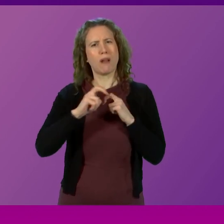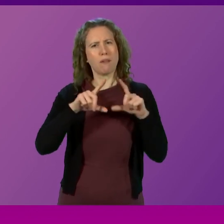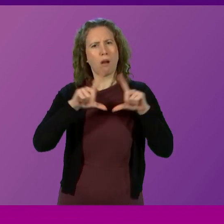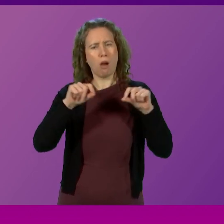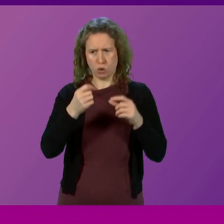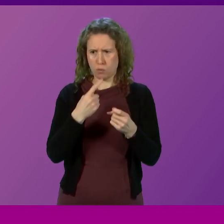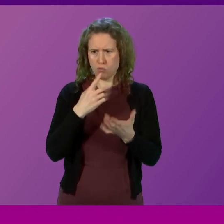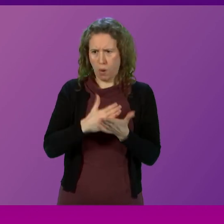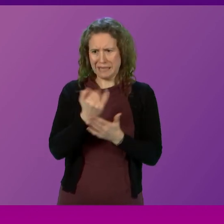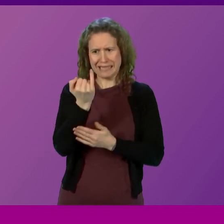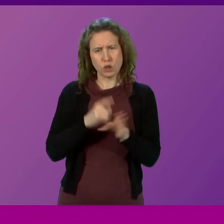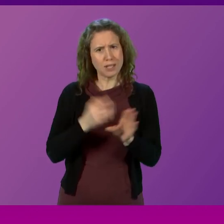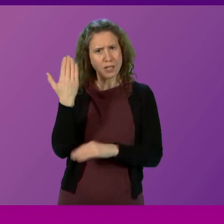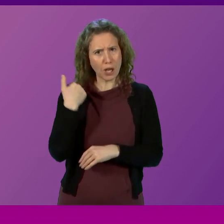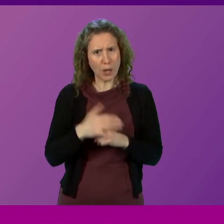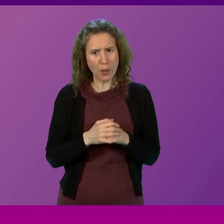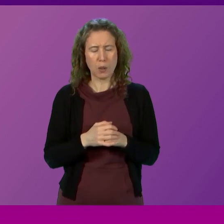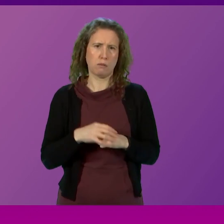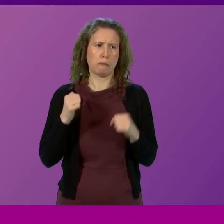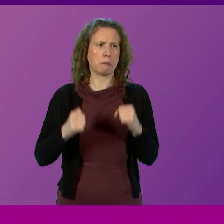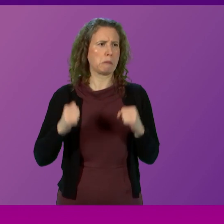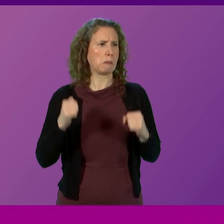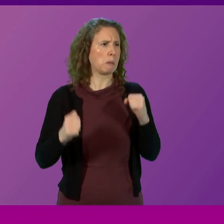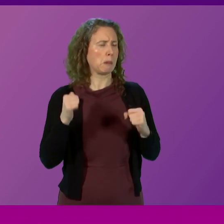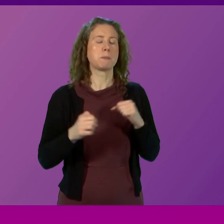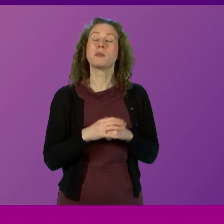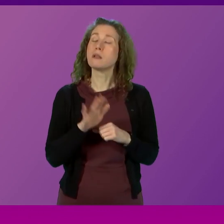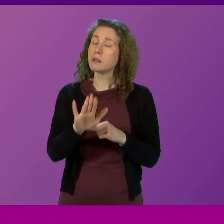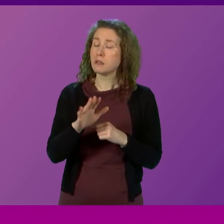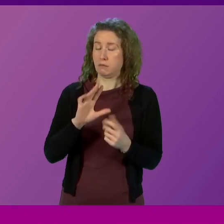As I have demonstrated, the actions that the Government is taking